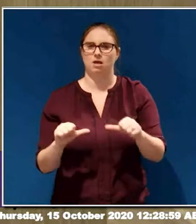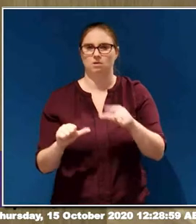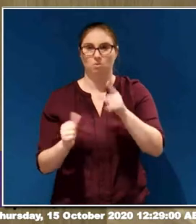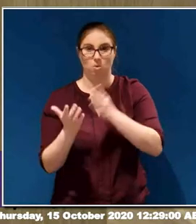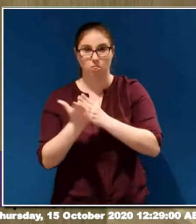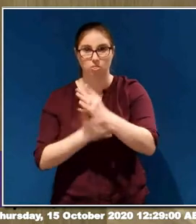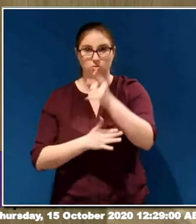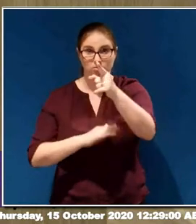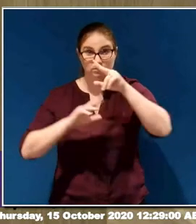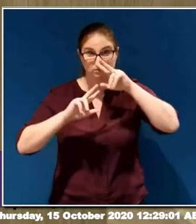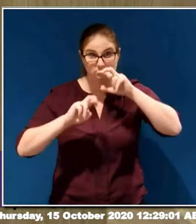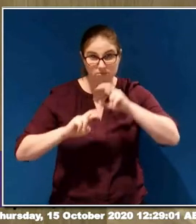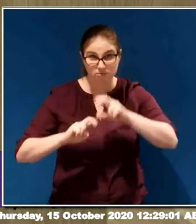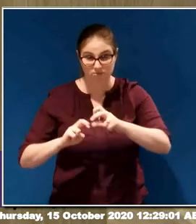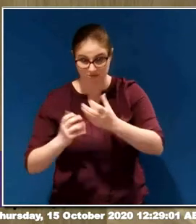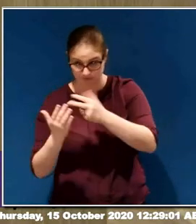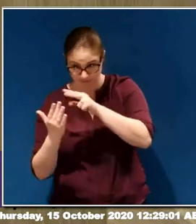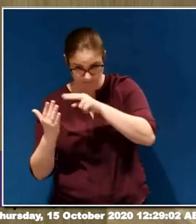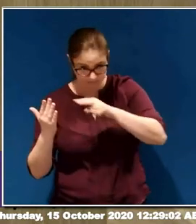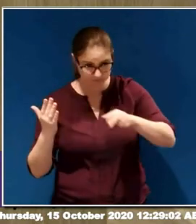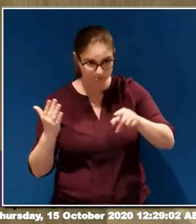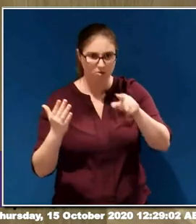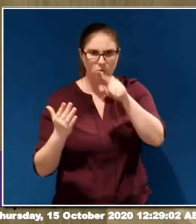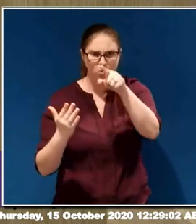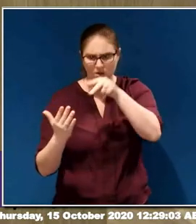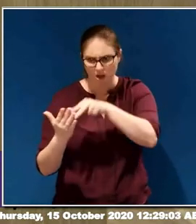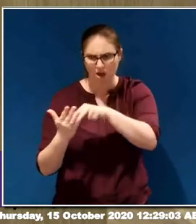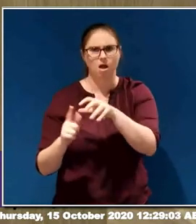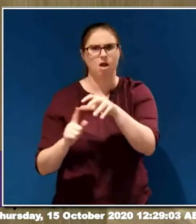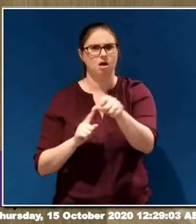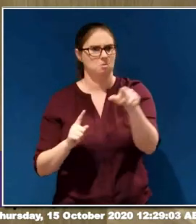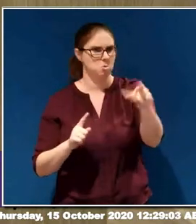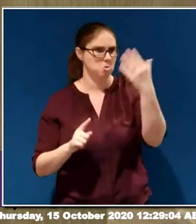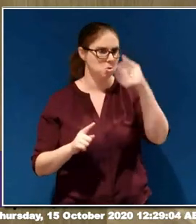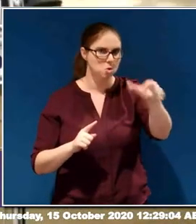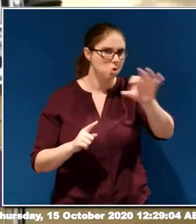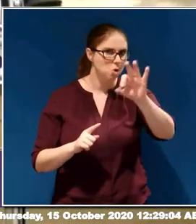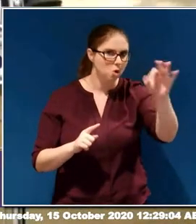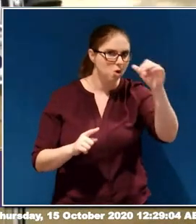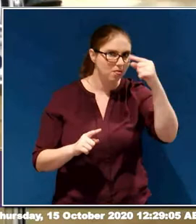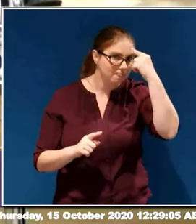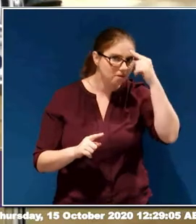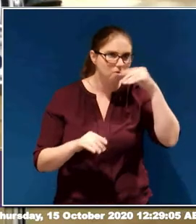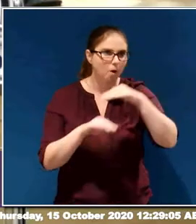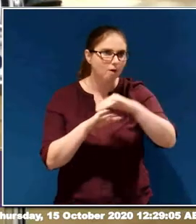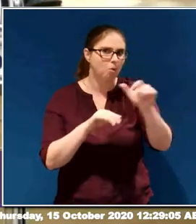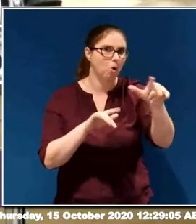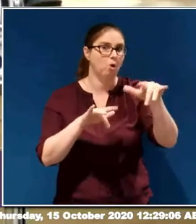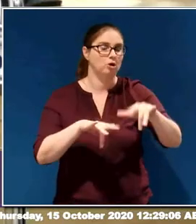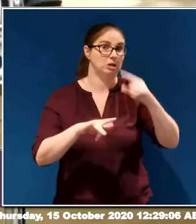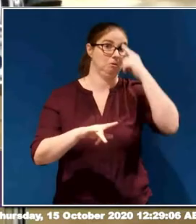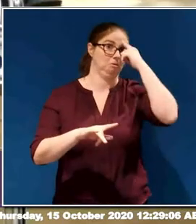of or haven't pursued yet? That's correct. And you might make suggestions to the school about that?